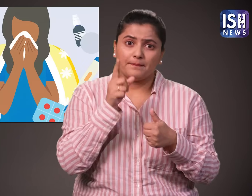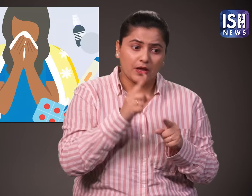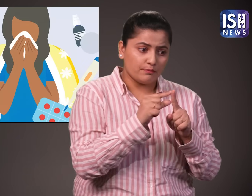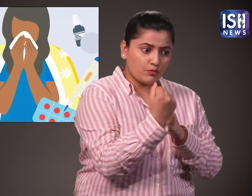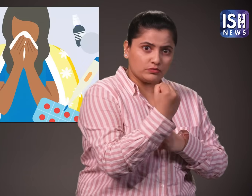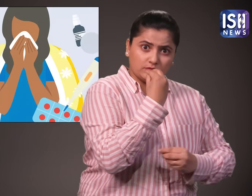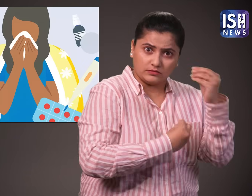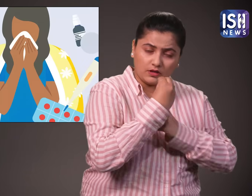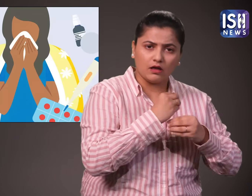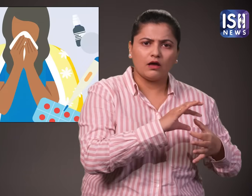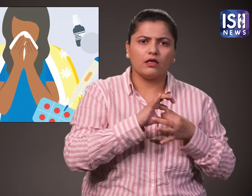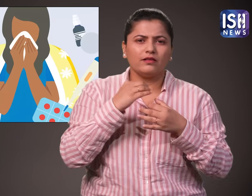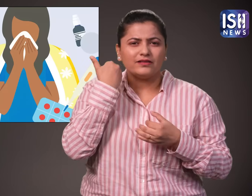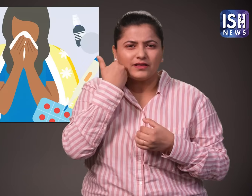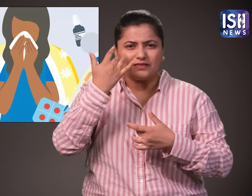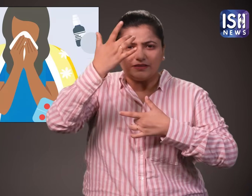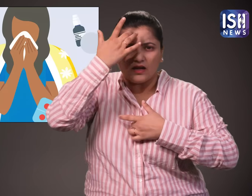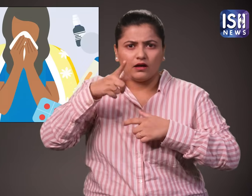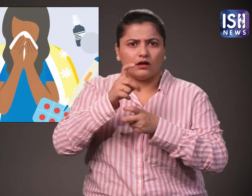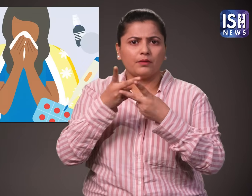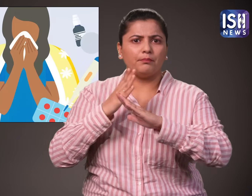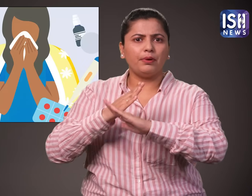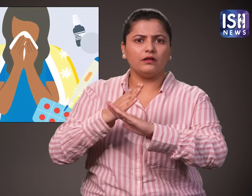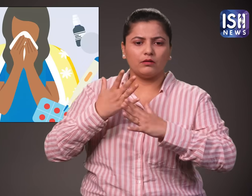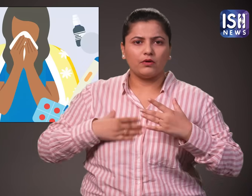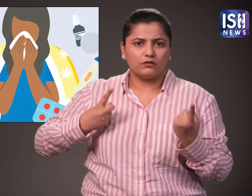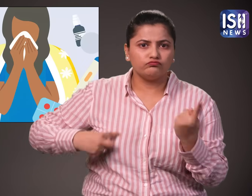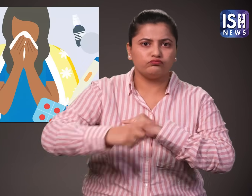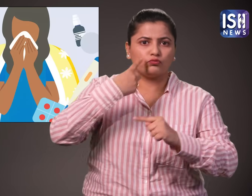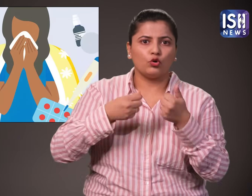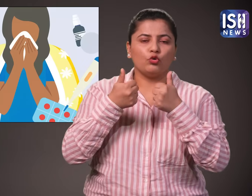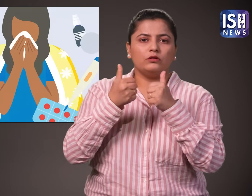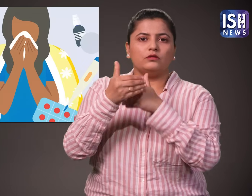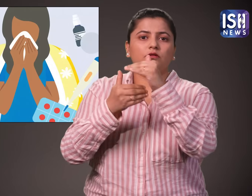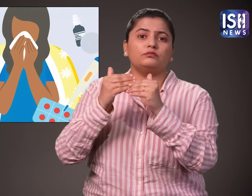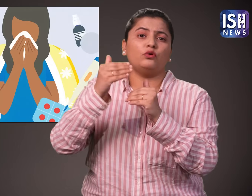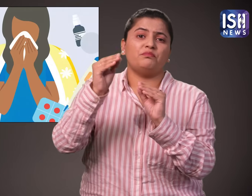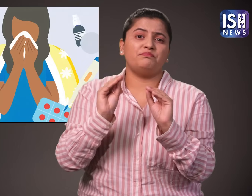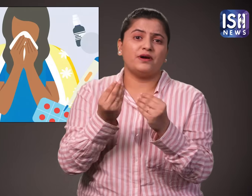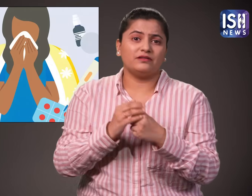Protein helps protect against illness and strengthens the immune system.